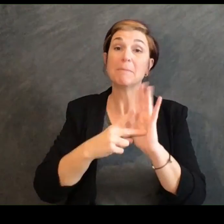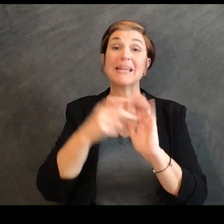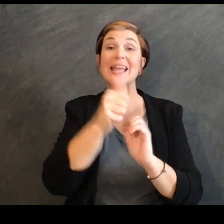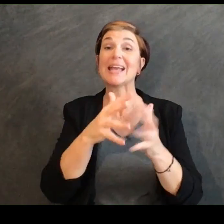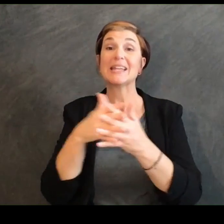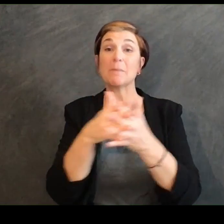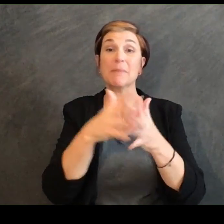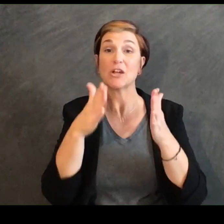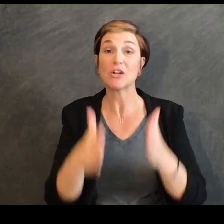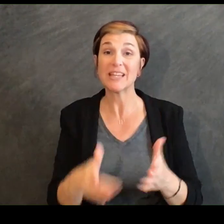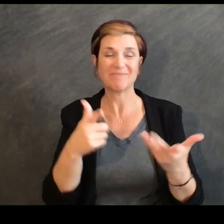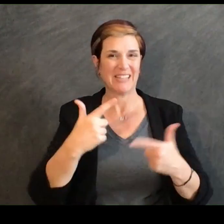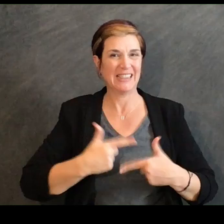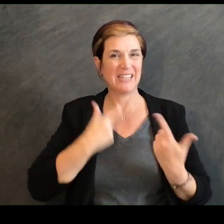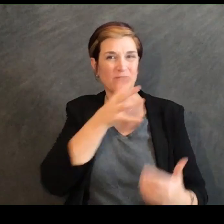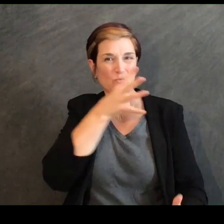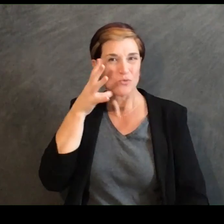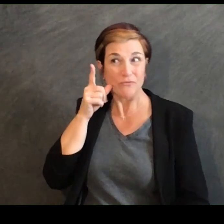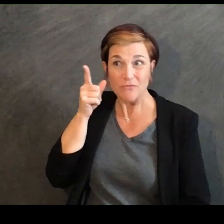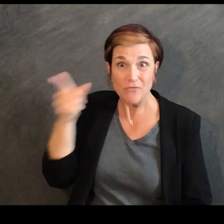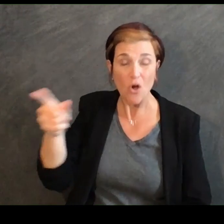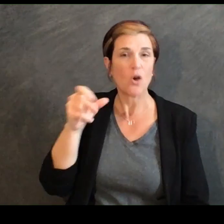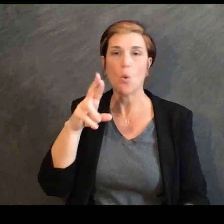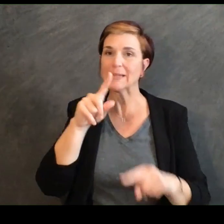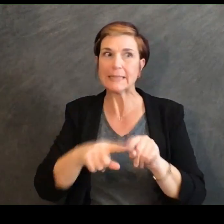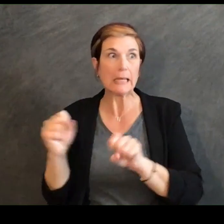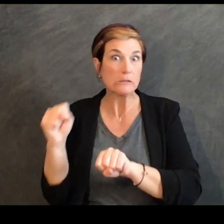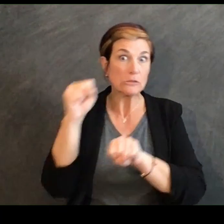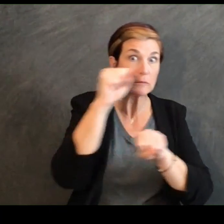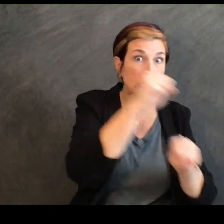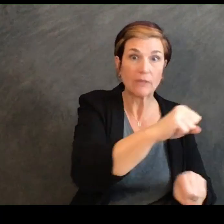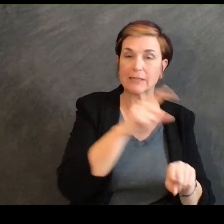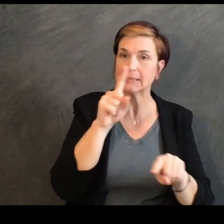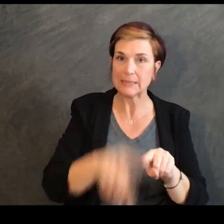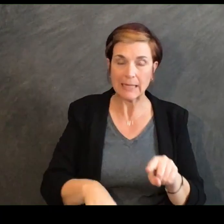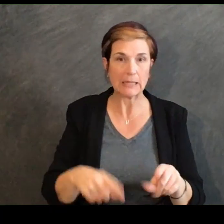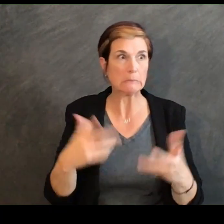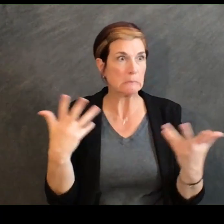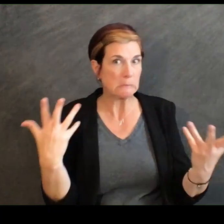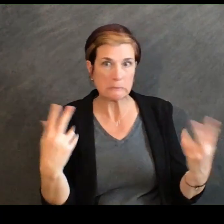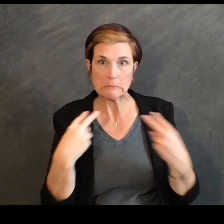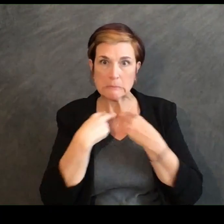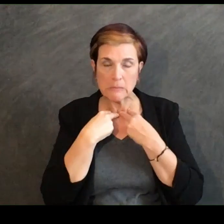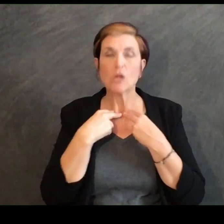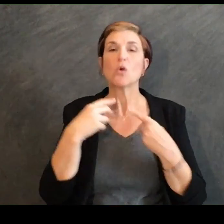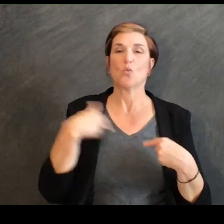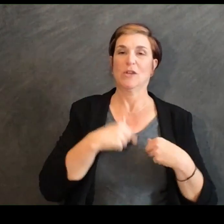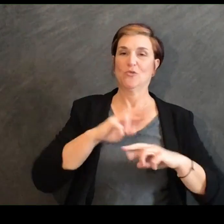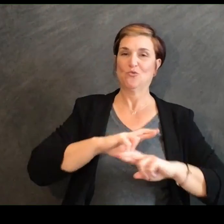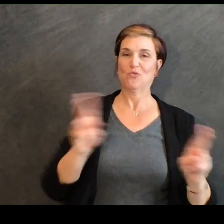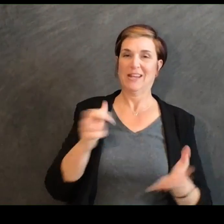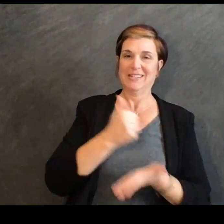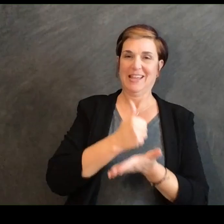rural areas far away from a retail establishment we're here to help to partner with our hospitals and physicians as well as the people we have